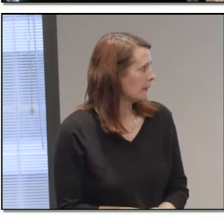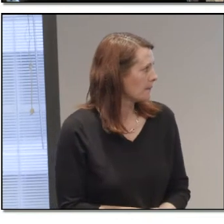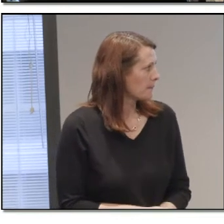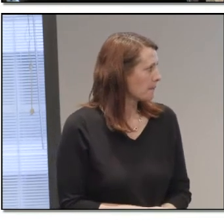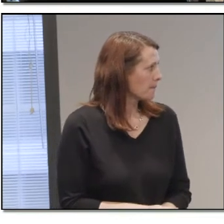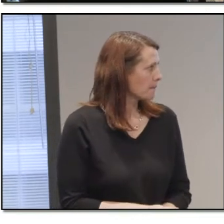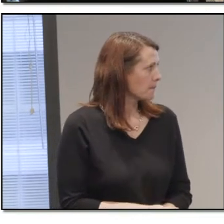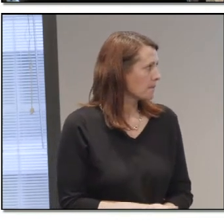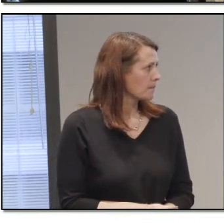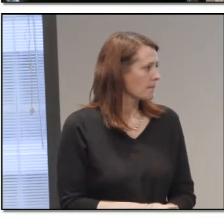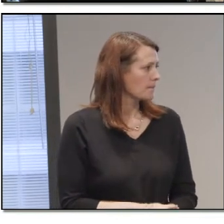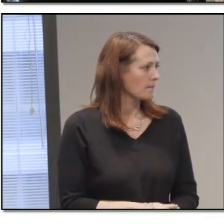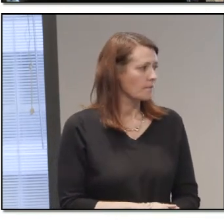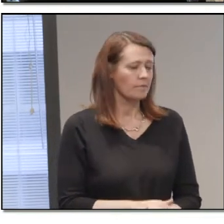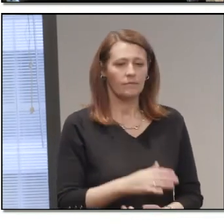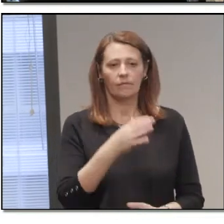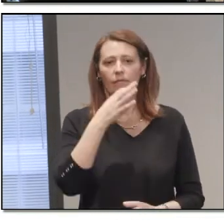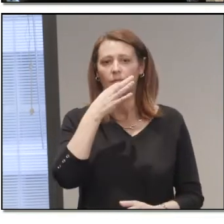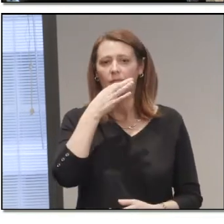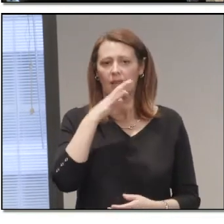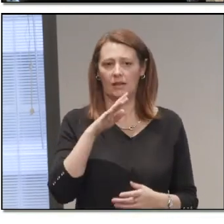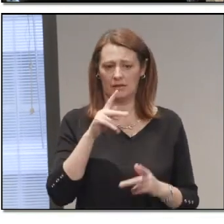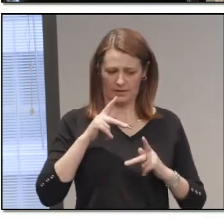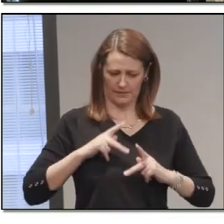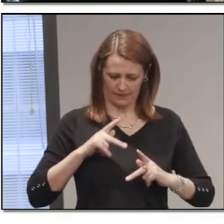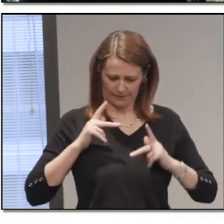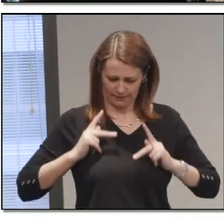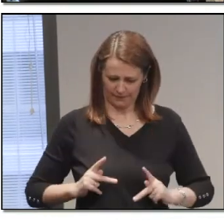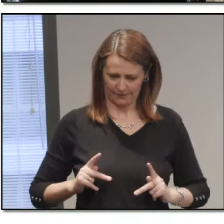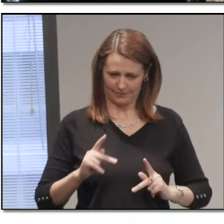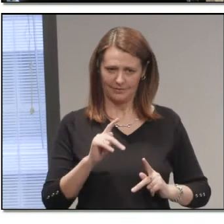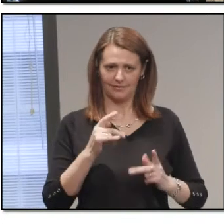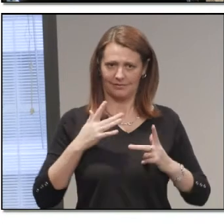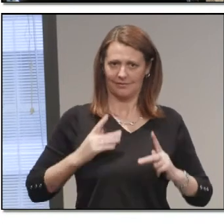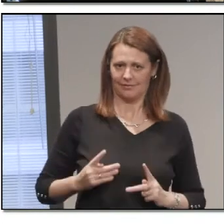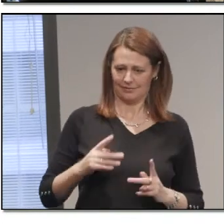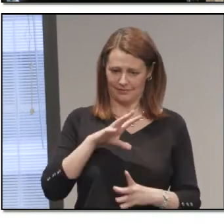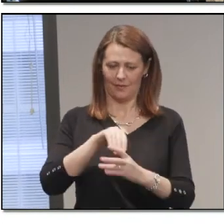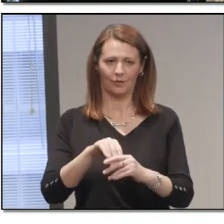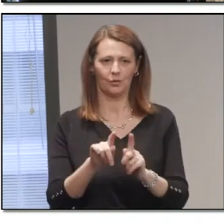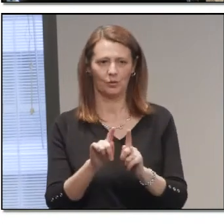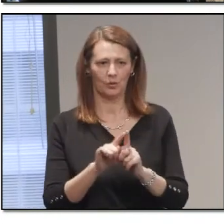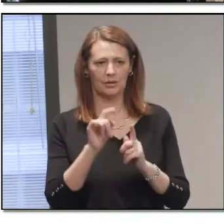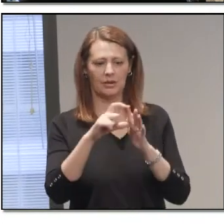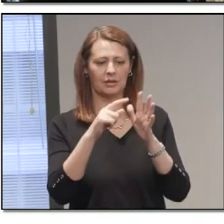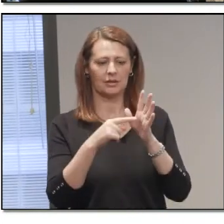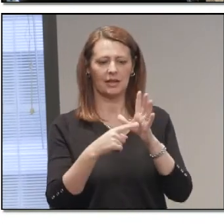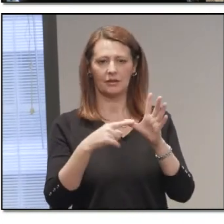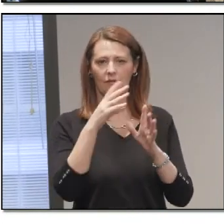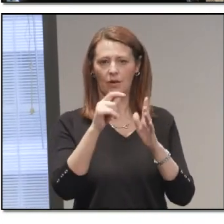Also the kids physiology comes into play, and here with some data from one of our phd students in